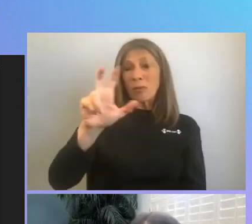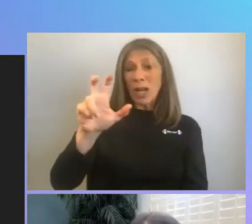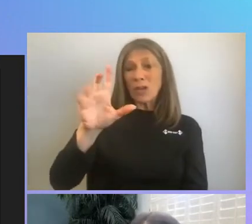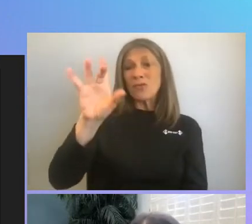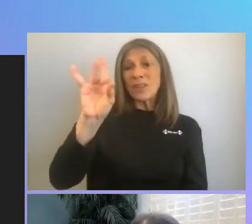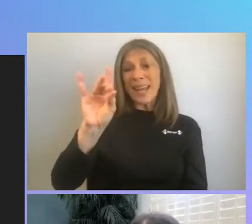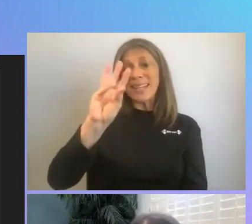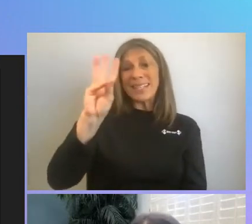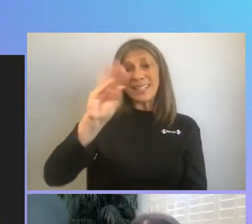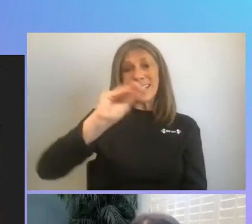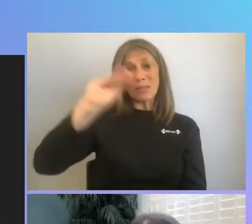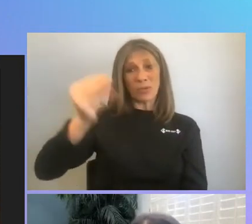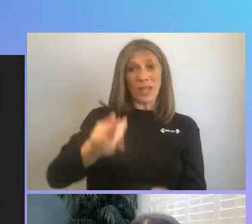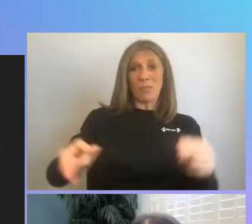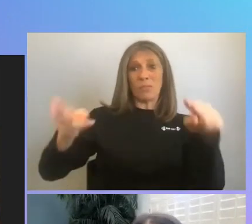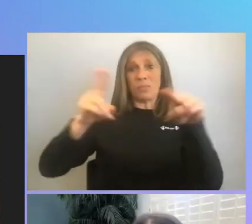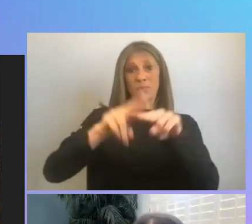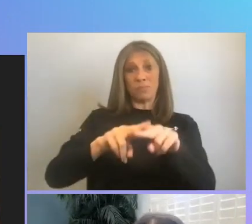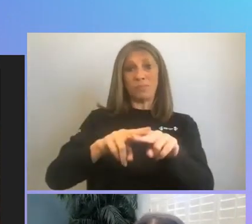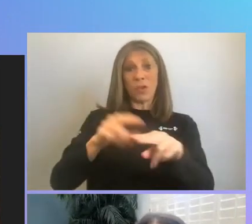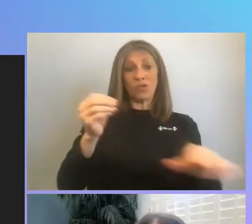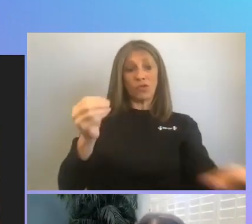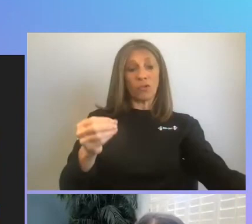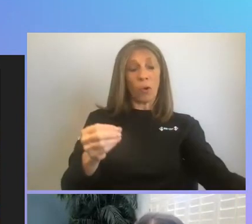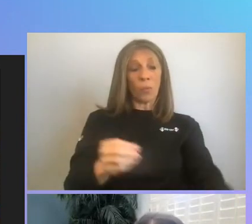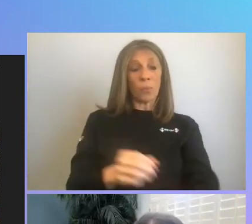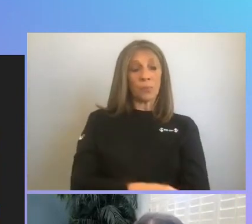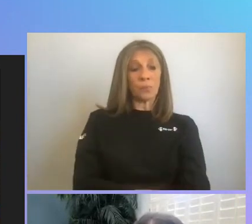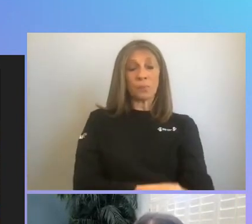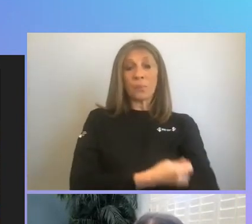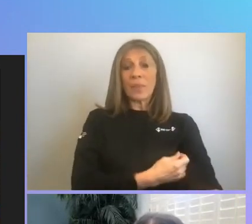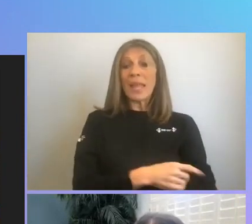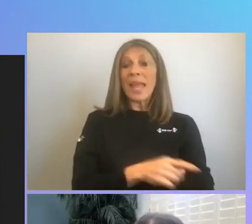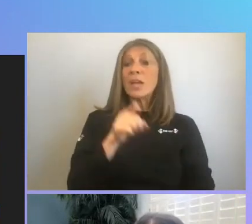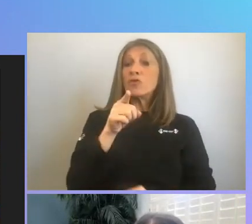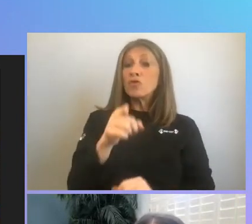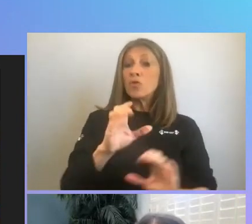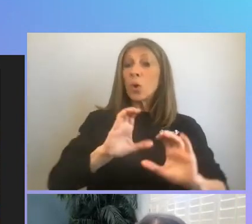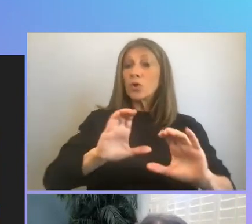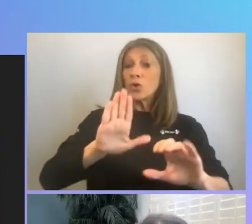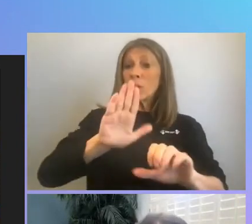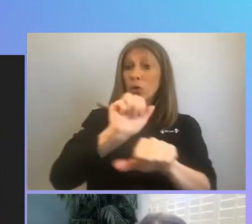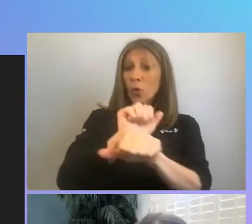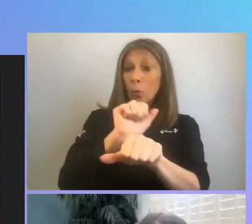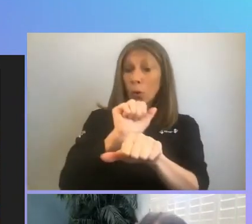386? So So as you're doing your work and using your precious